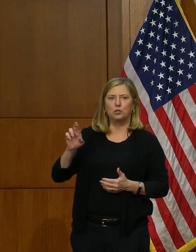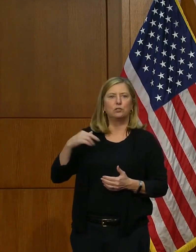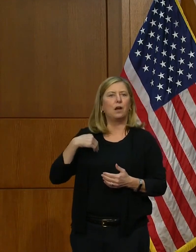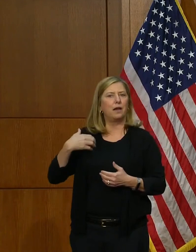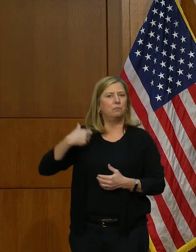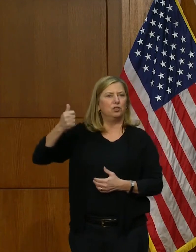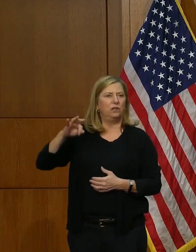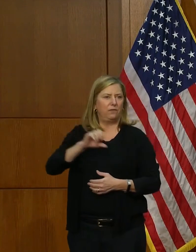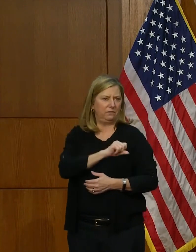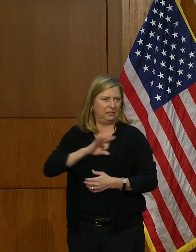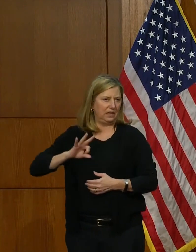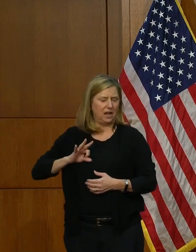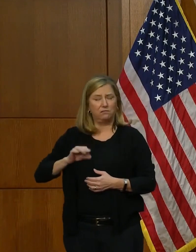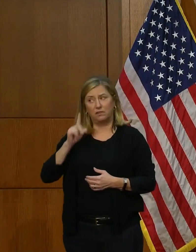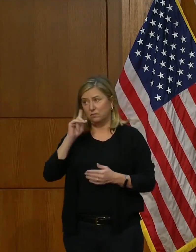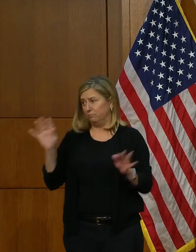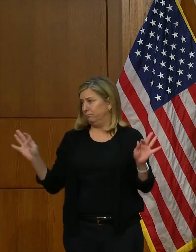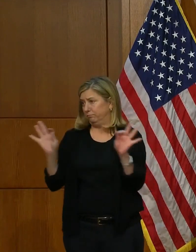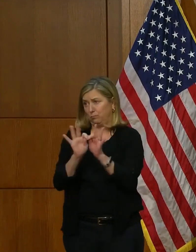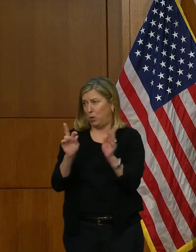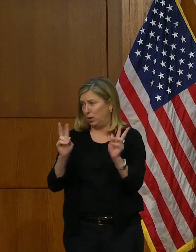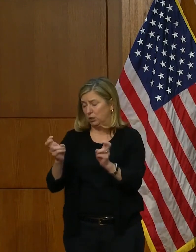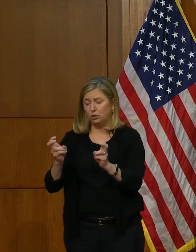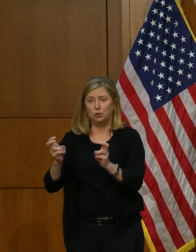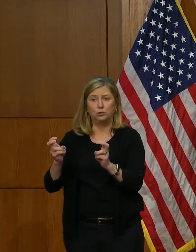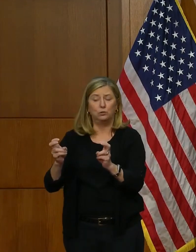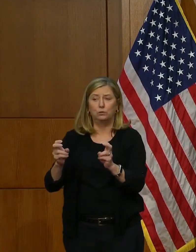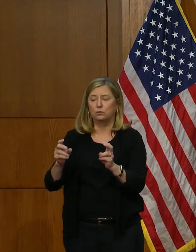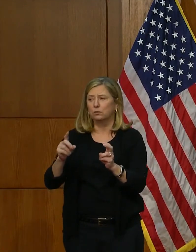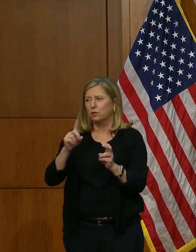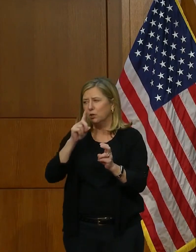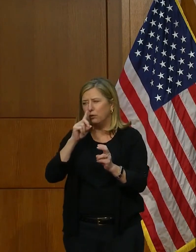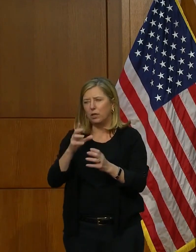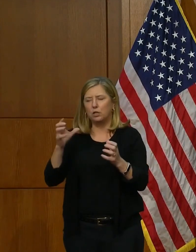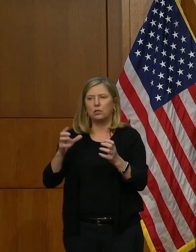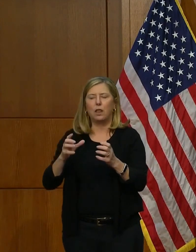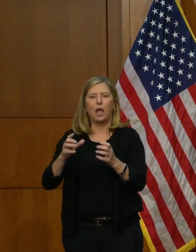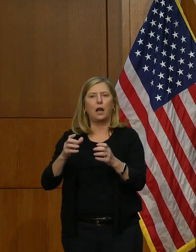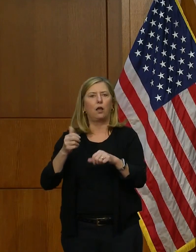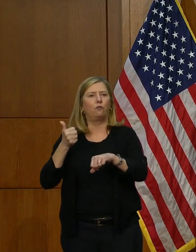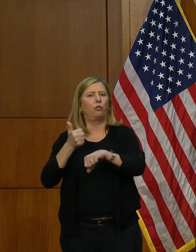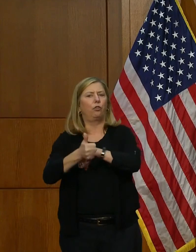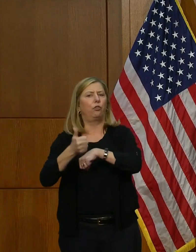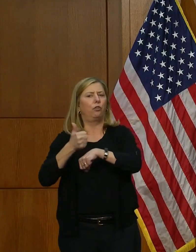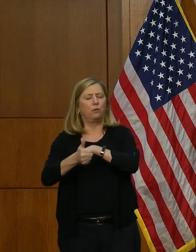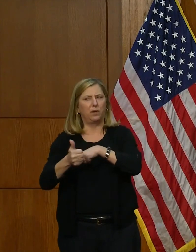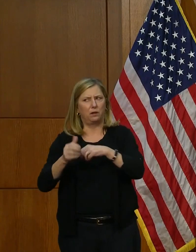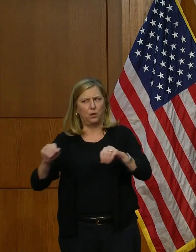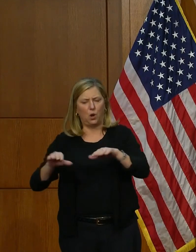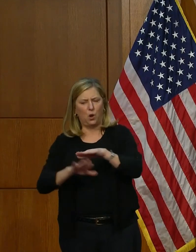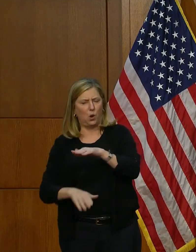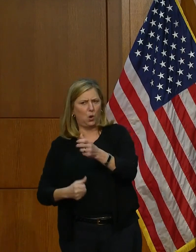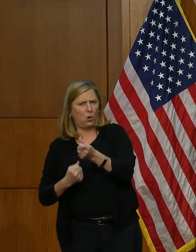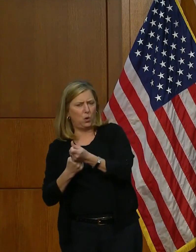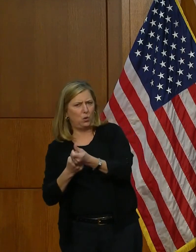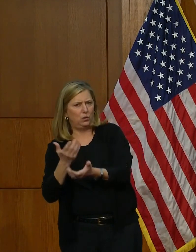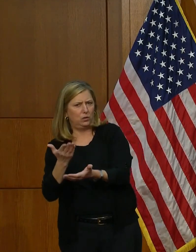AGAIN. CLARK MERCER, THE GOVERNOR'S CHIEF OF STAFF, AND I THINK THIS IS INCREDIBLY IMPORTANT ISSUE. FRANKLY WITH A